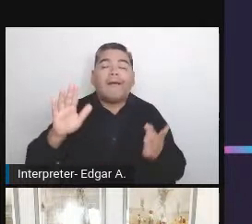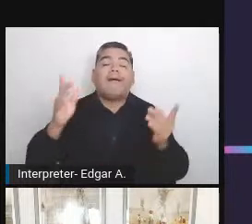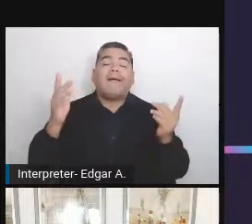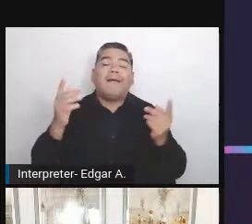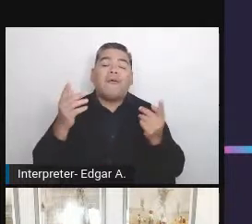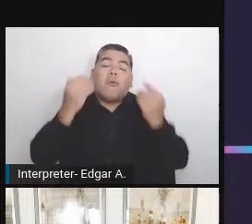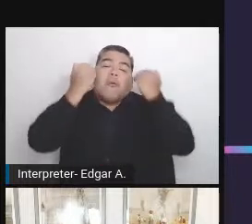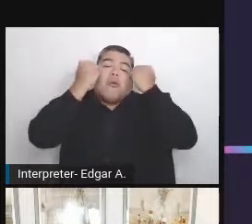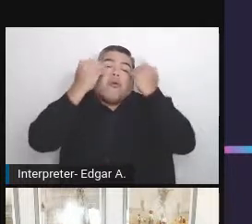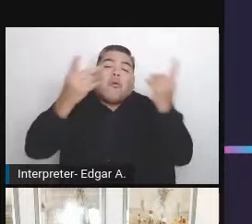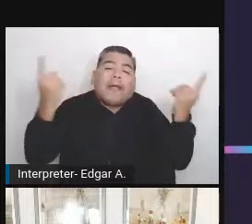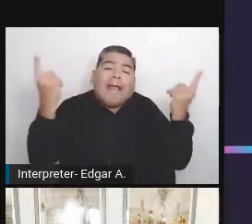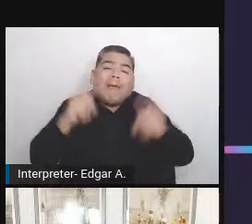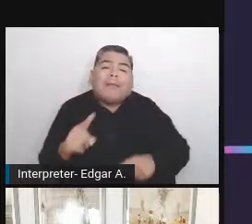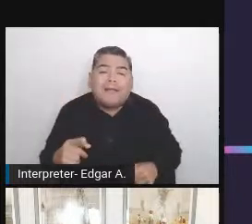Maybe some